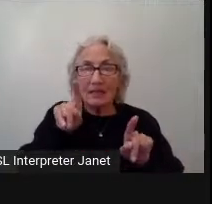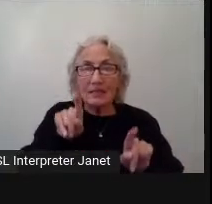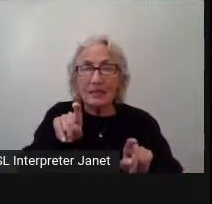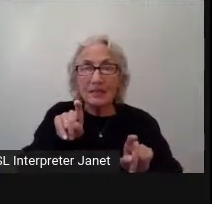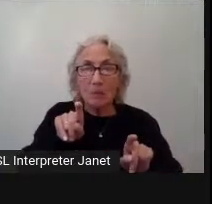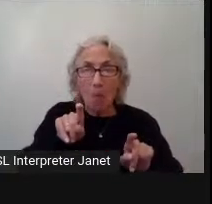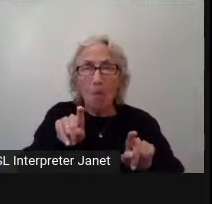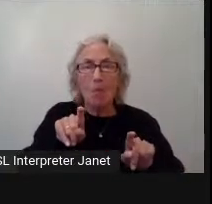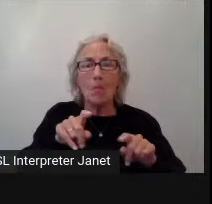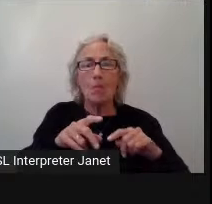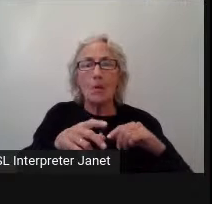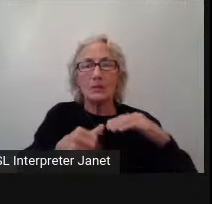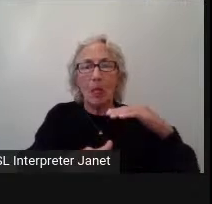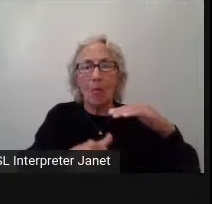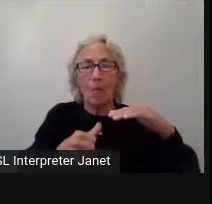Right now in Joomla when you are writing a post you